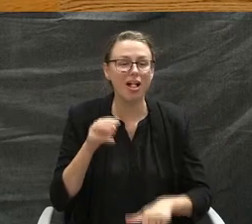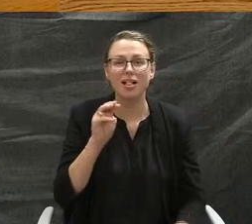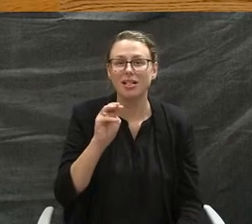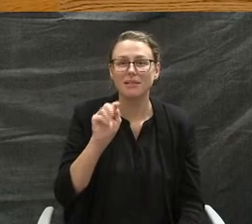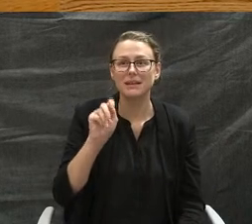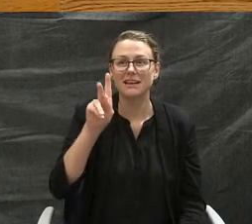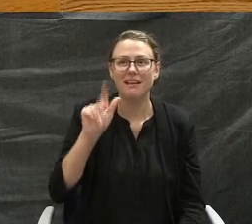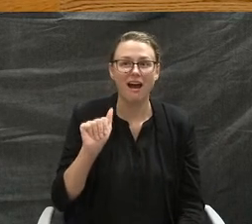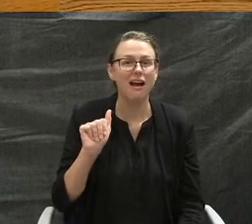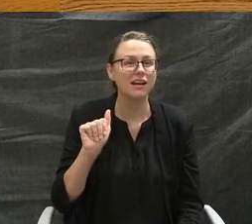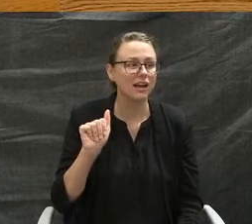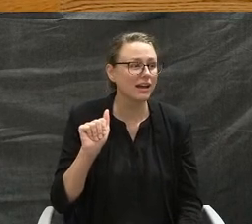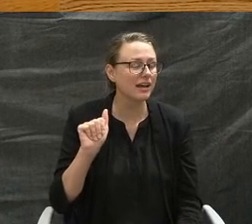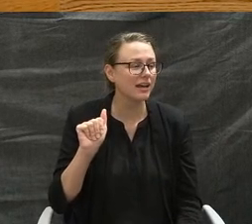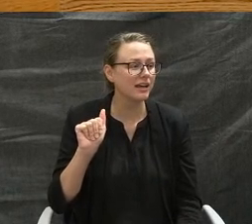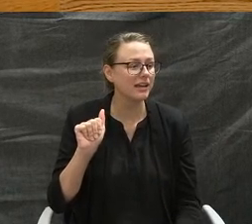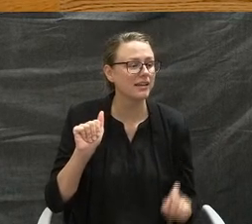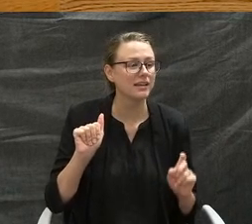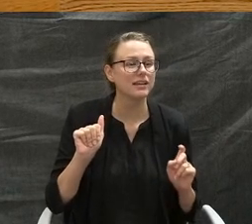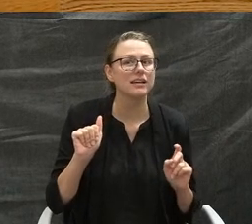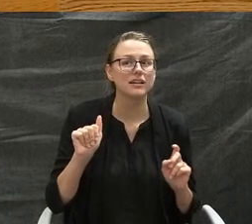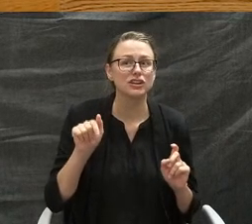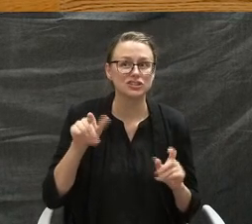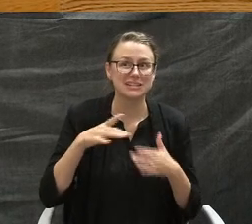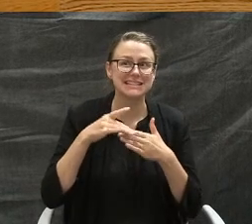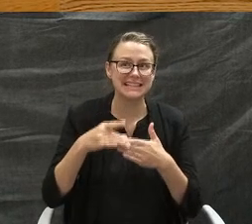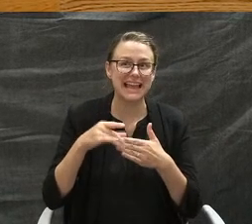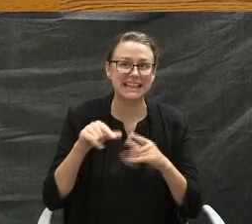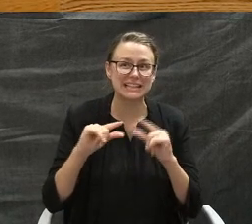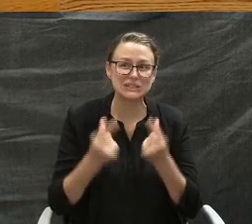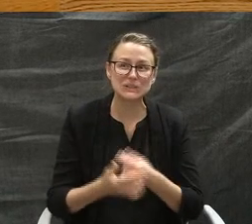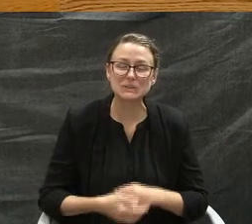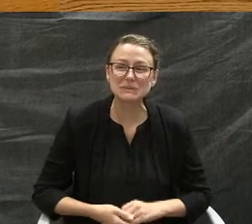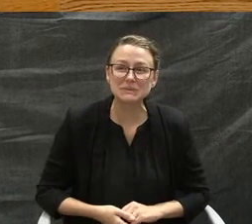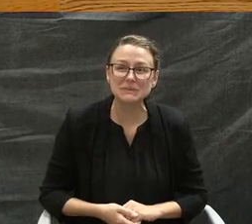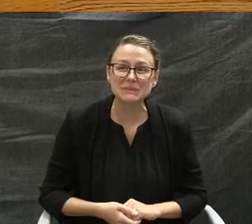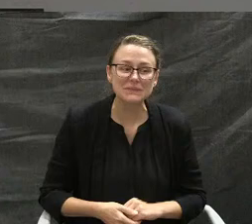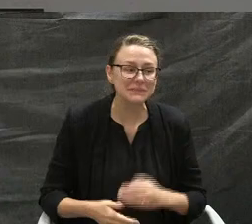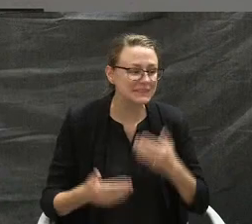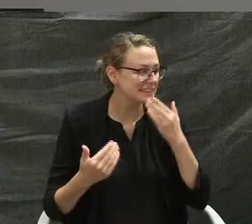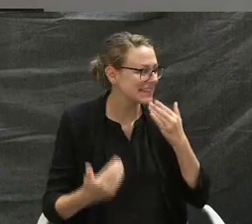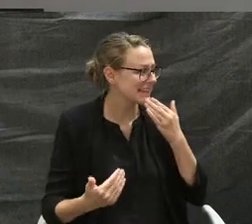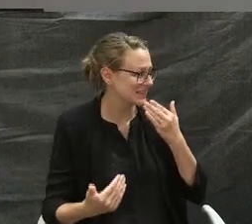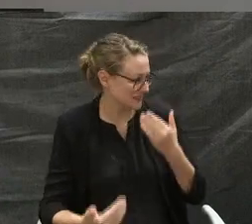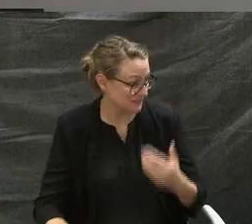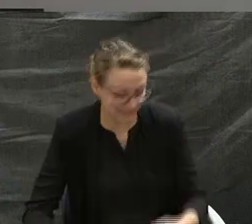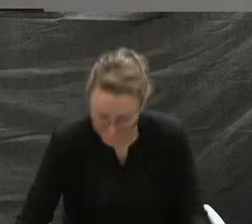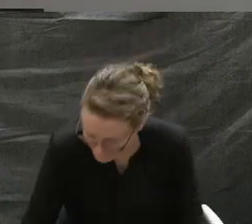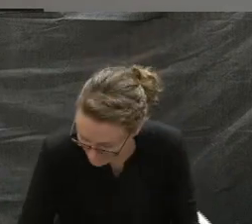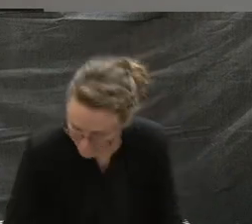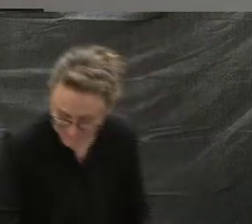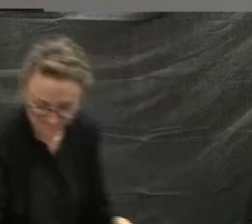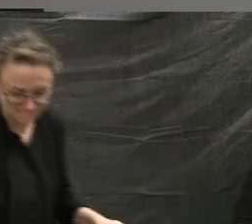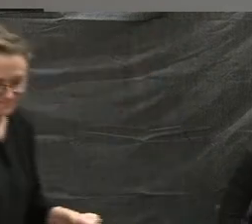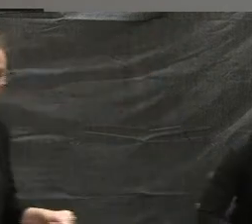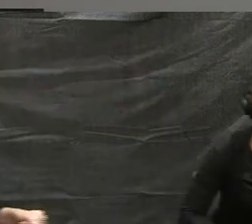middle school Weston. She led this team. And share members of the board as a lot of knowledge.